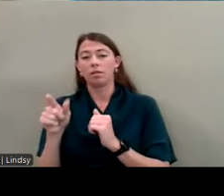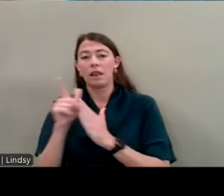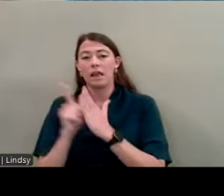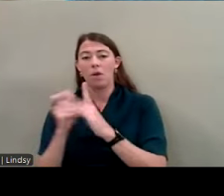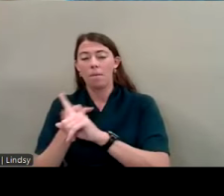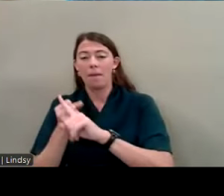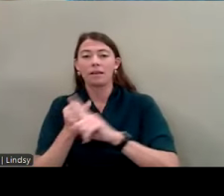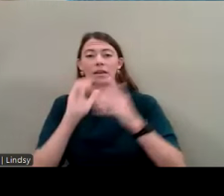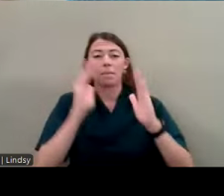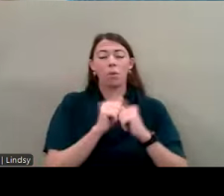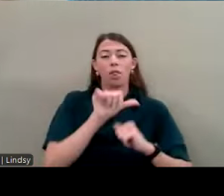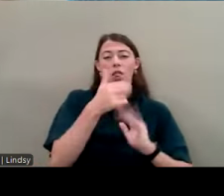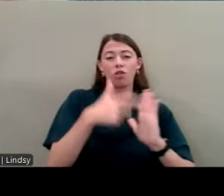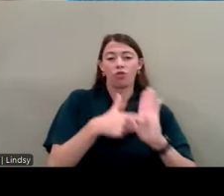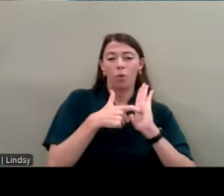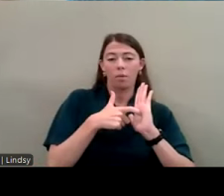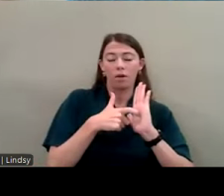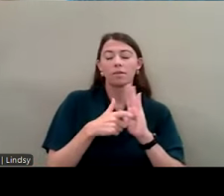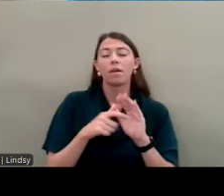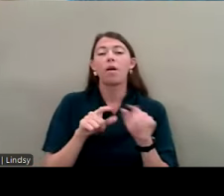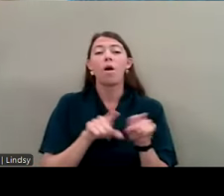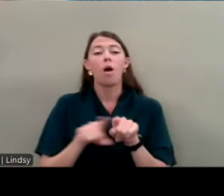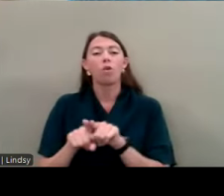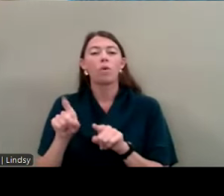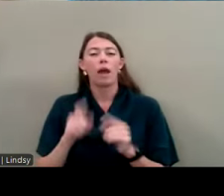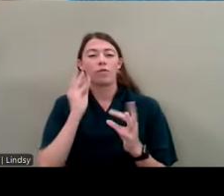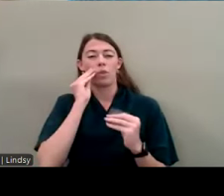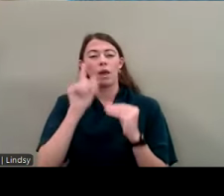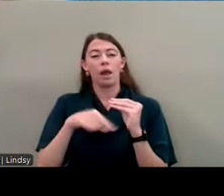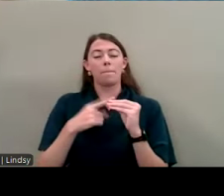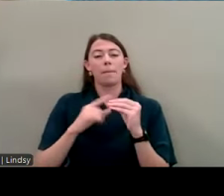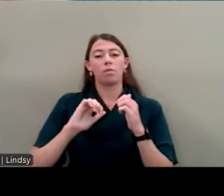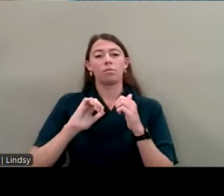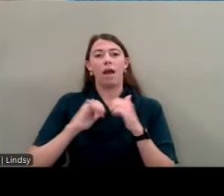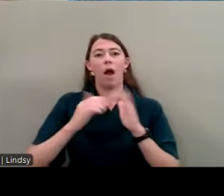Another need that we might want to consider is the development pipeline. Let's imagine that we